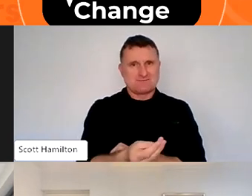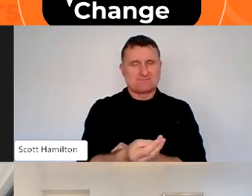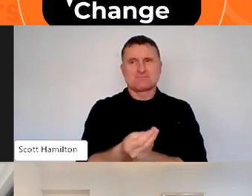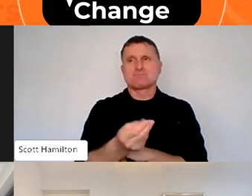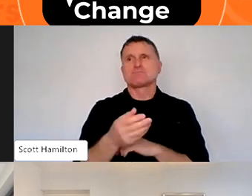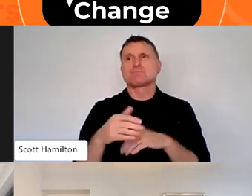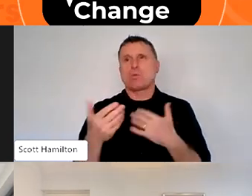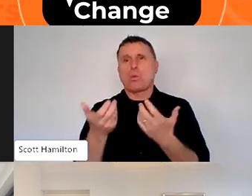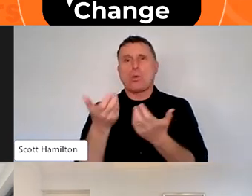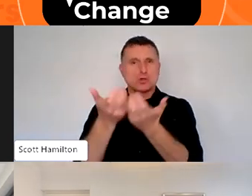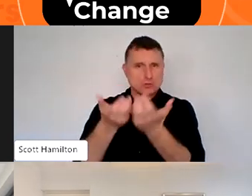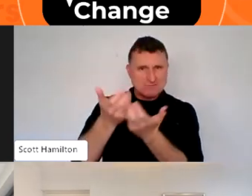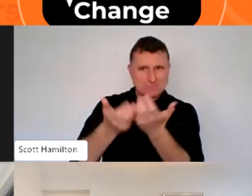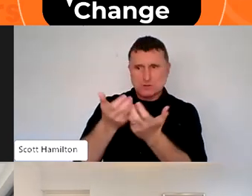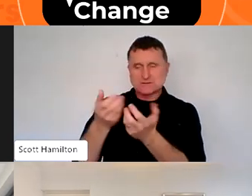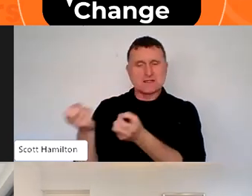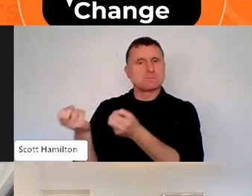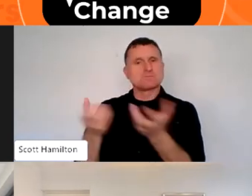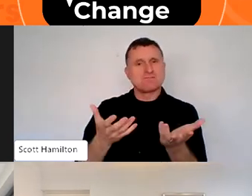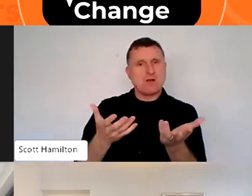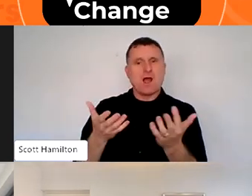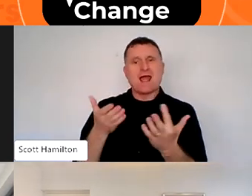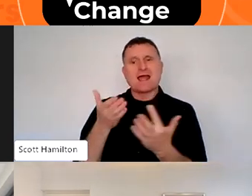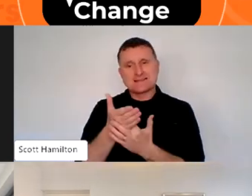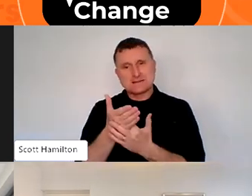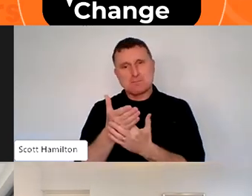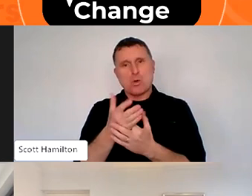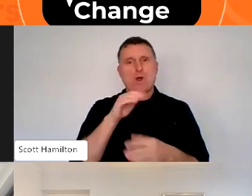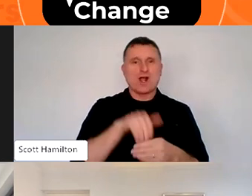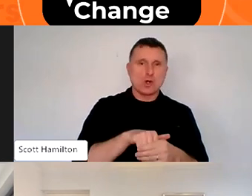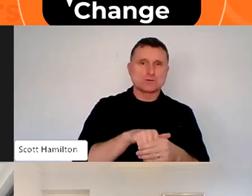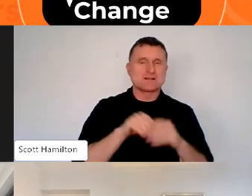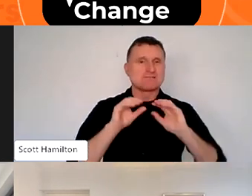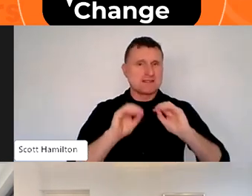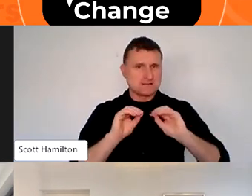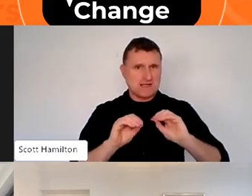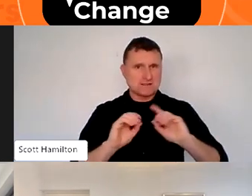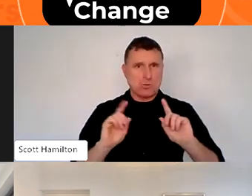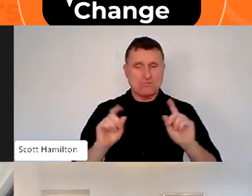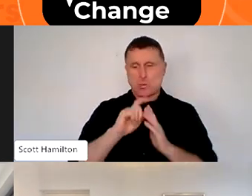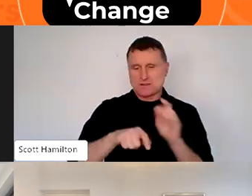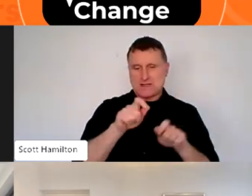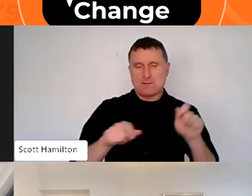accessible and inclusive education for our disabled students. So I